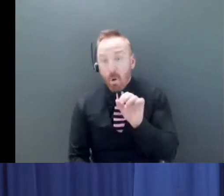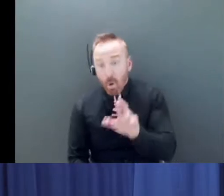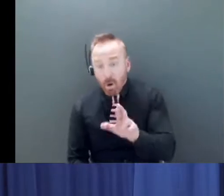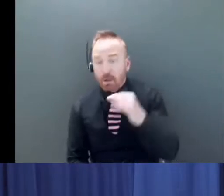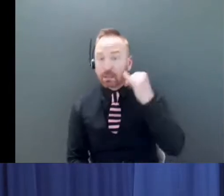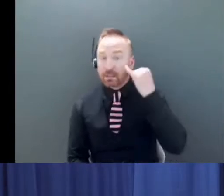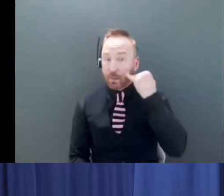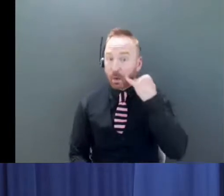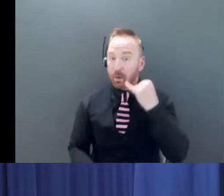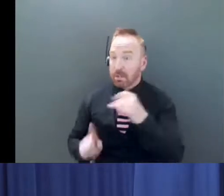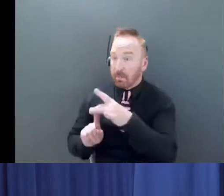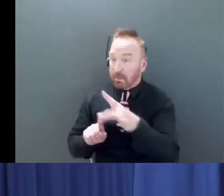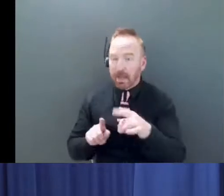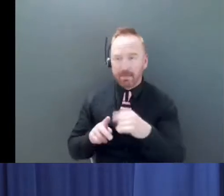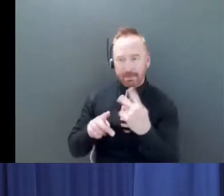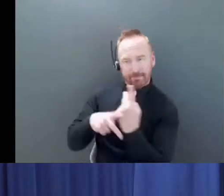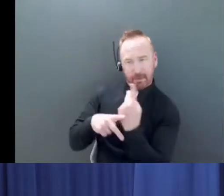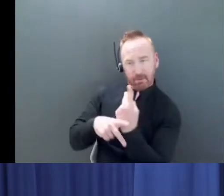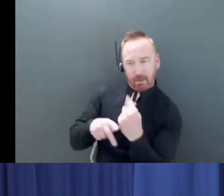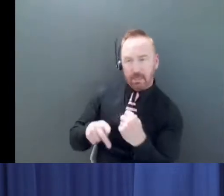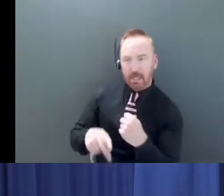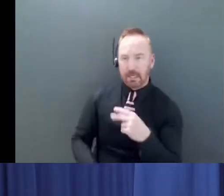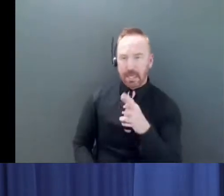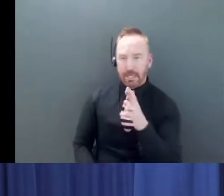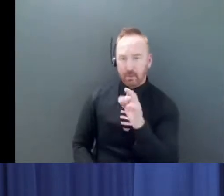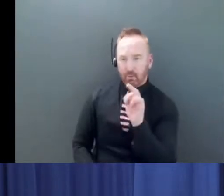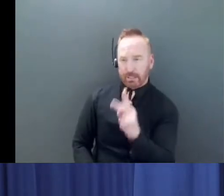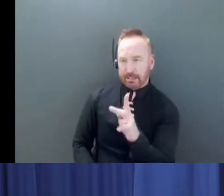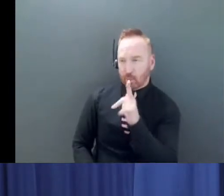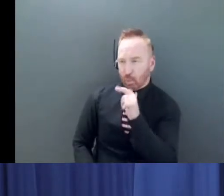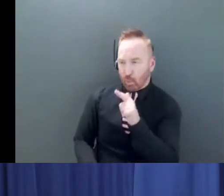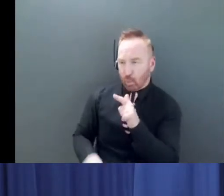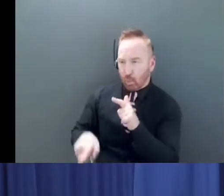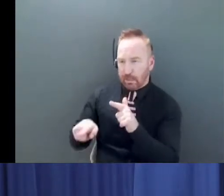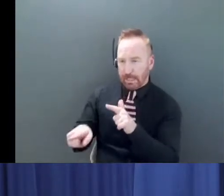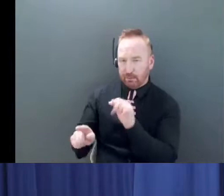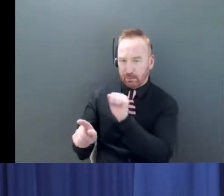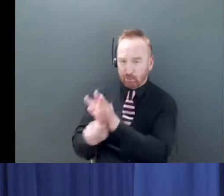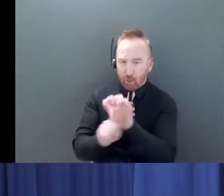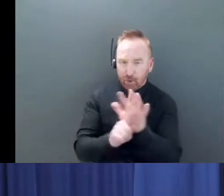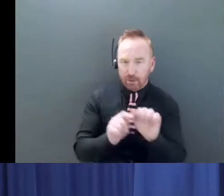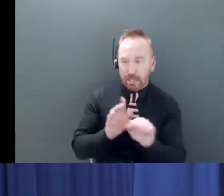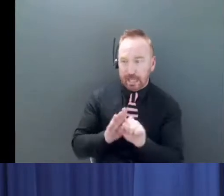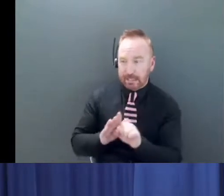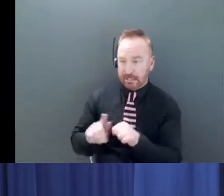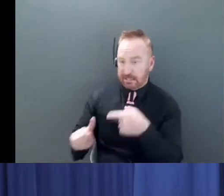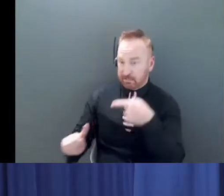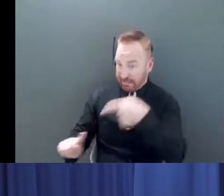determining who is at risk of exposure. Is it confined to the classroom